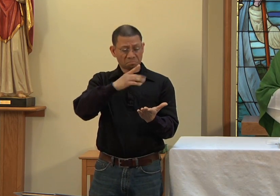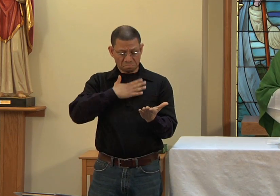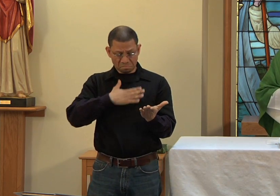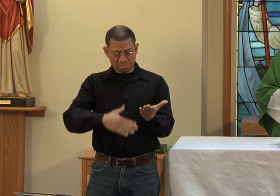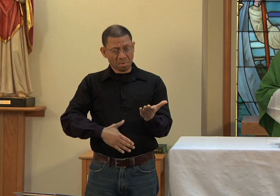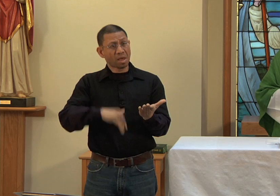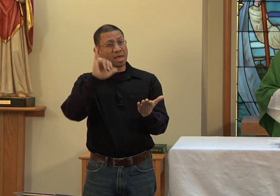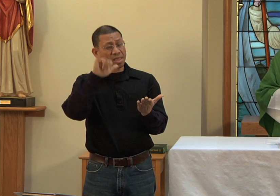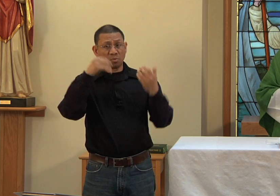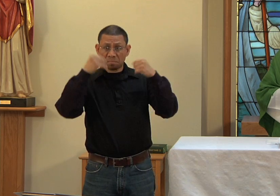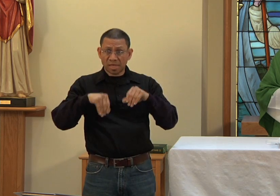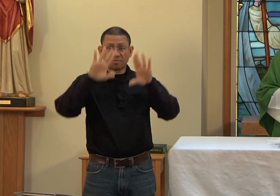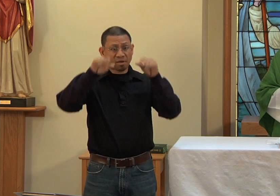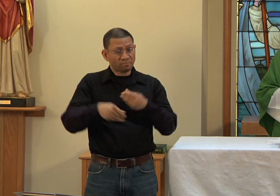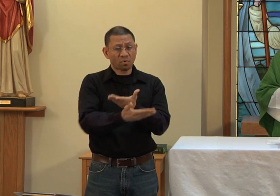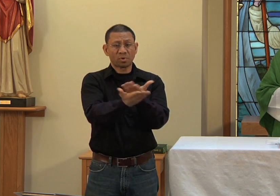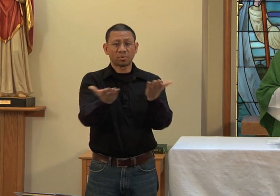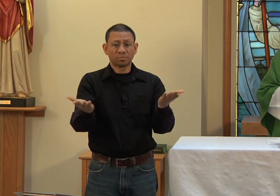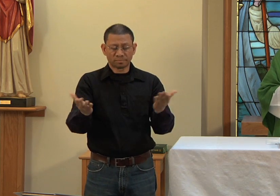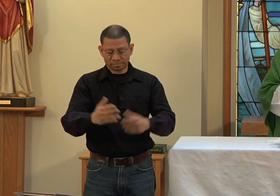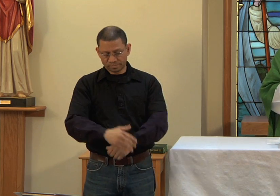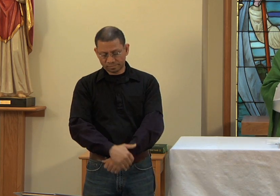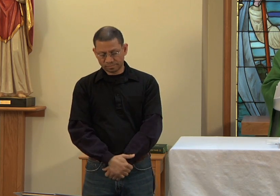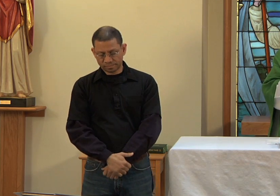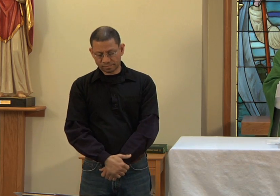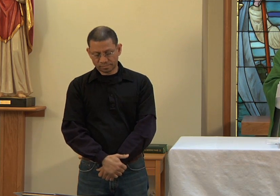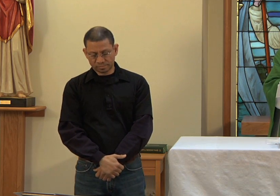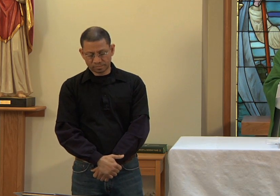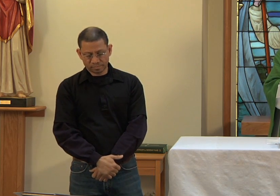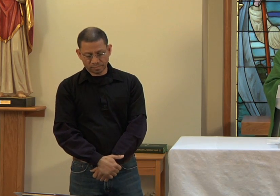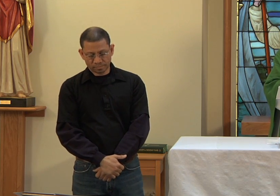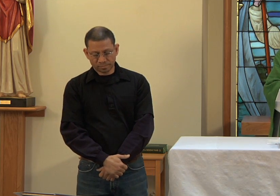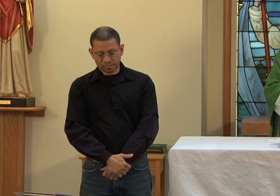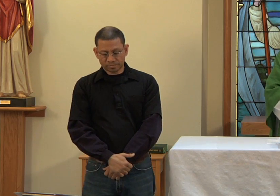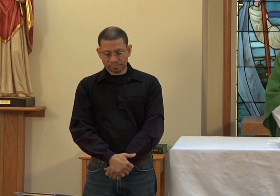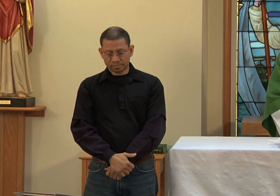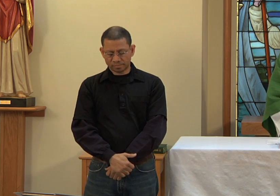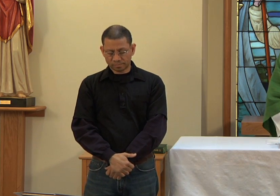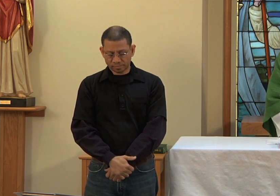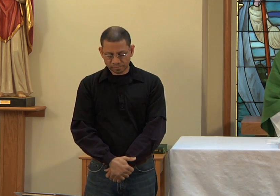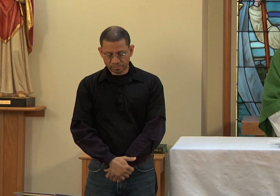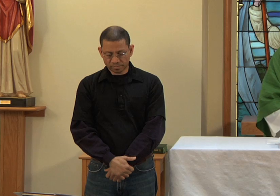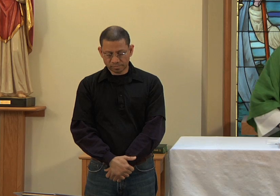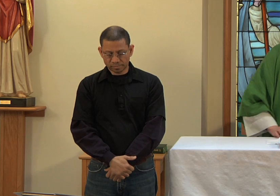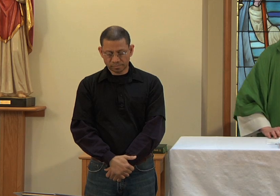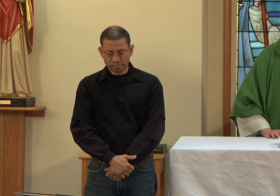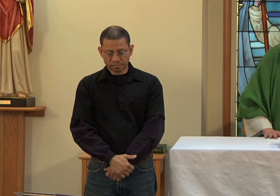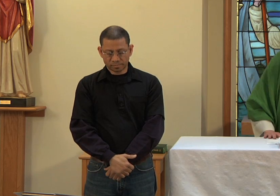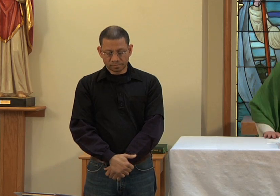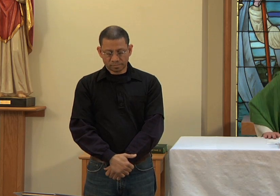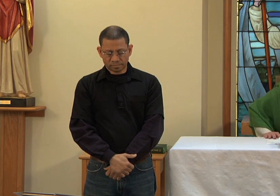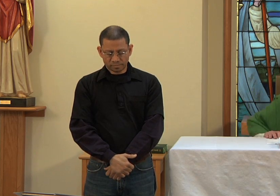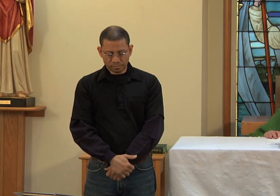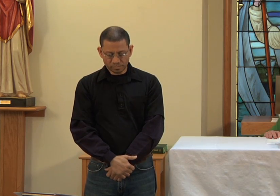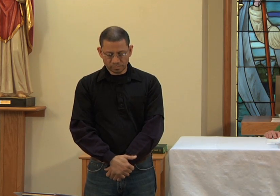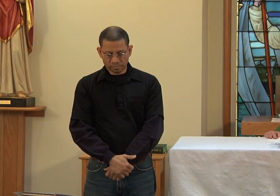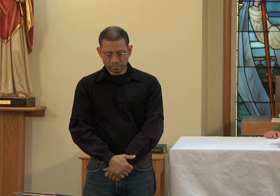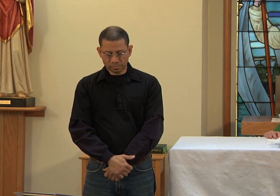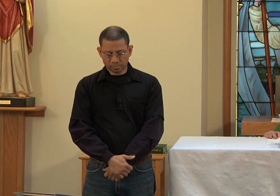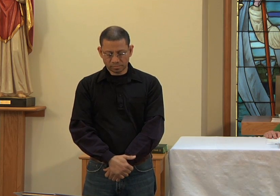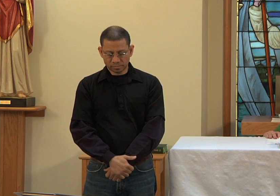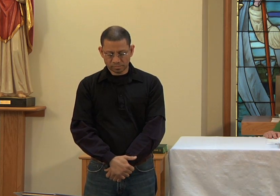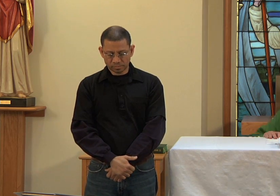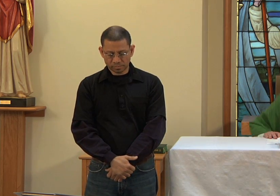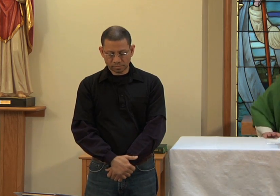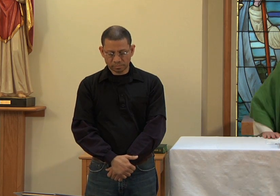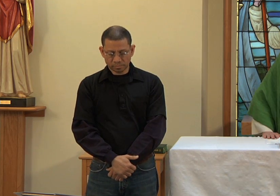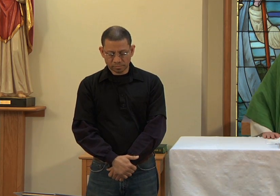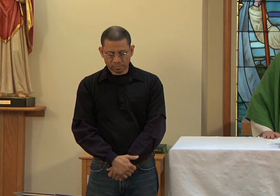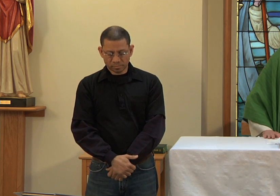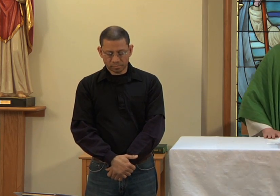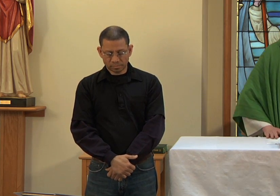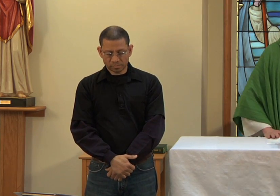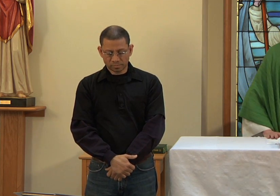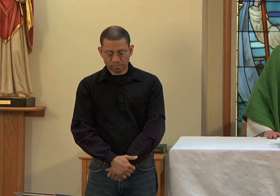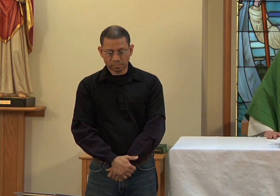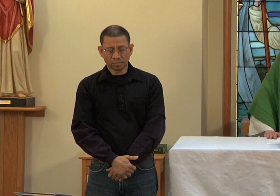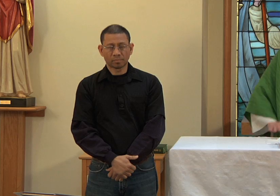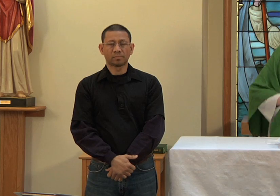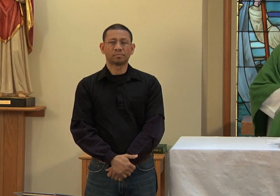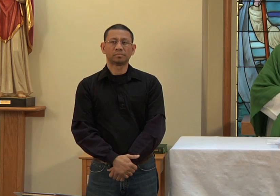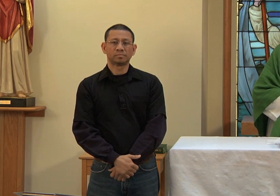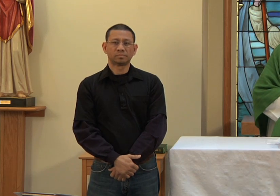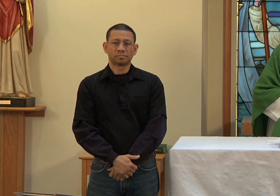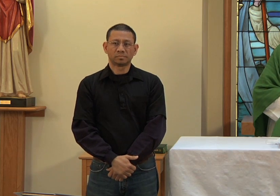IS MY BODY, WHICH WILL BE GIVEN UP FOR YOU.